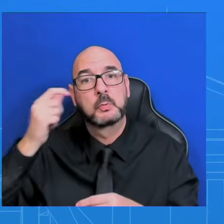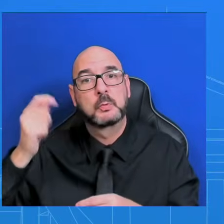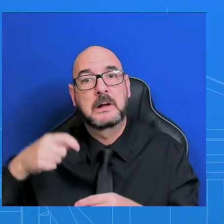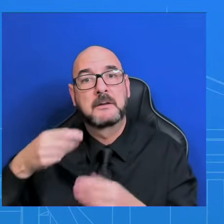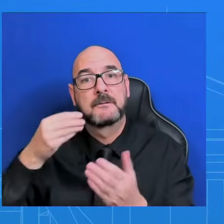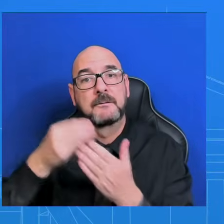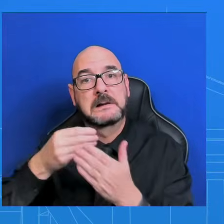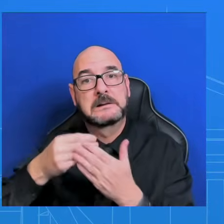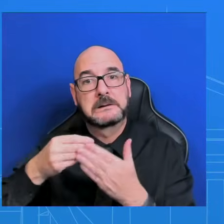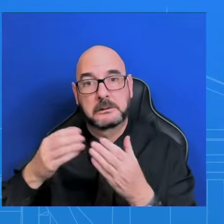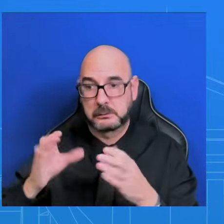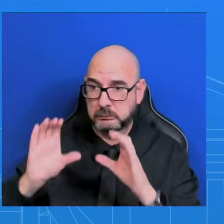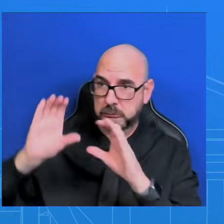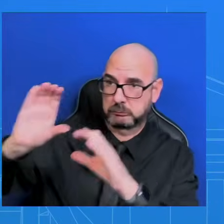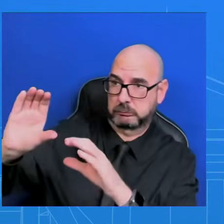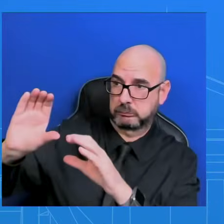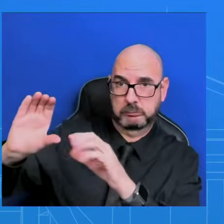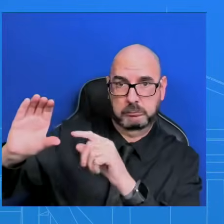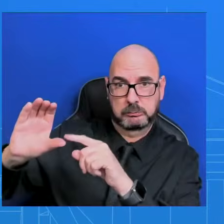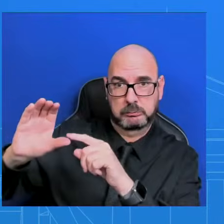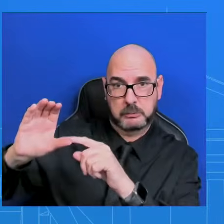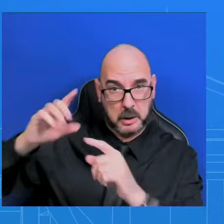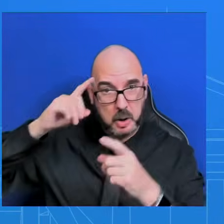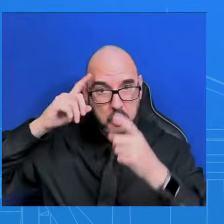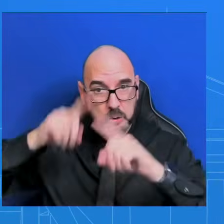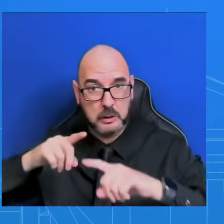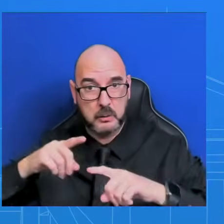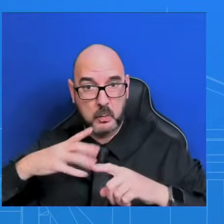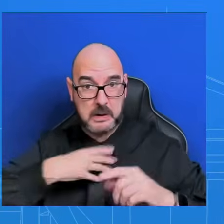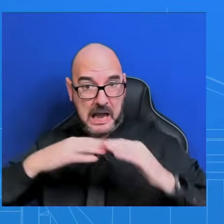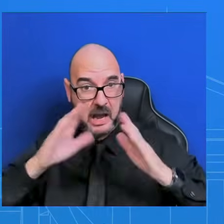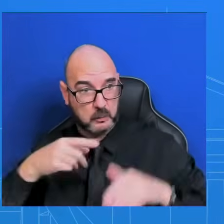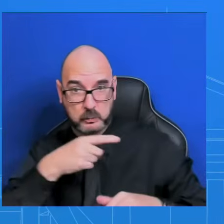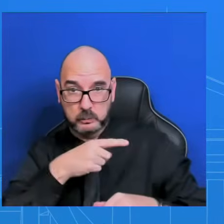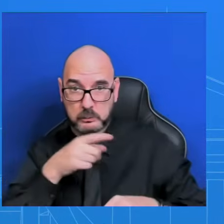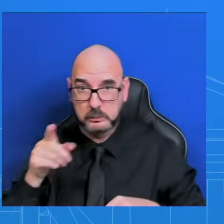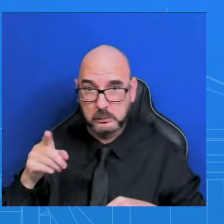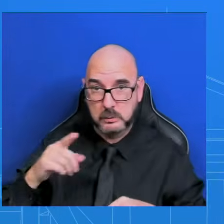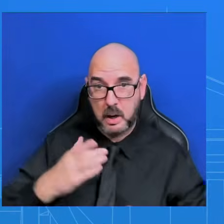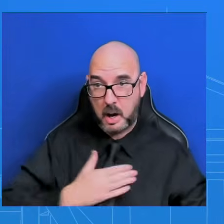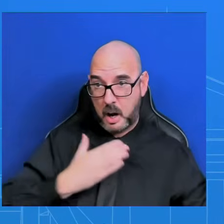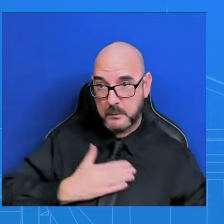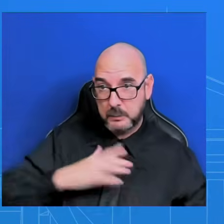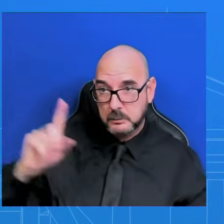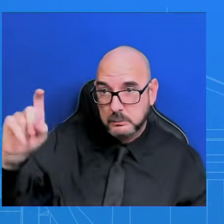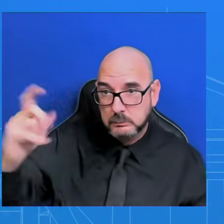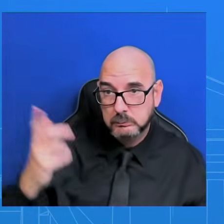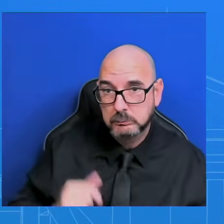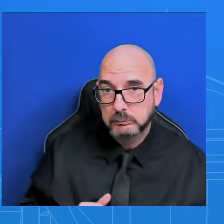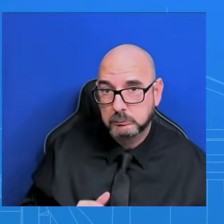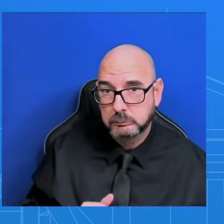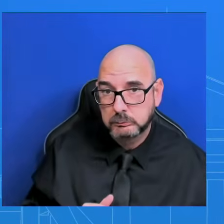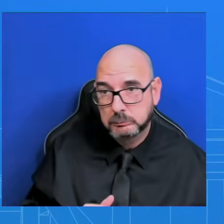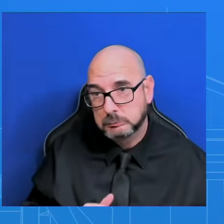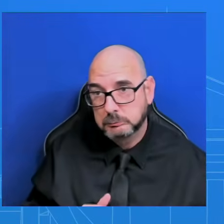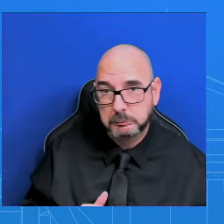was willing to concede more. I think part of the -- one of the main issues they were talking about was parole authority.